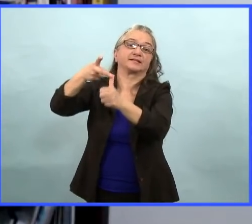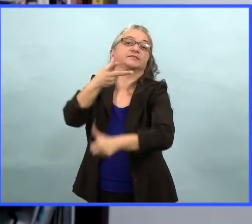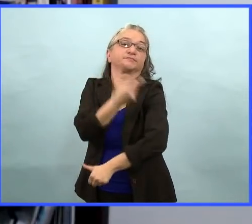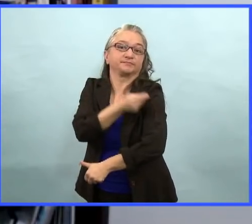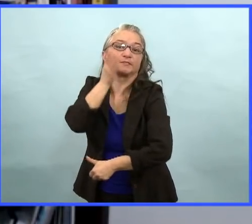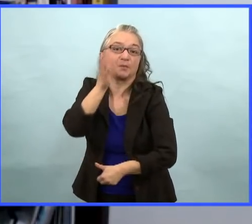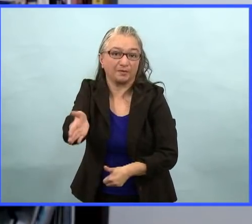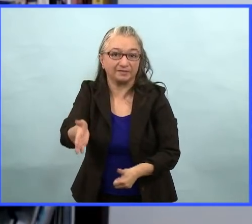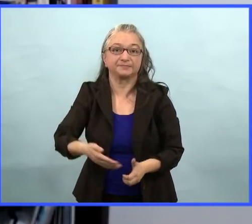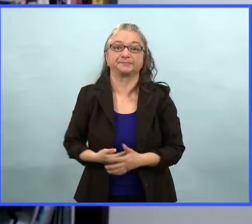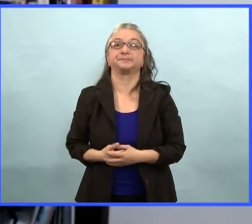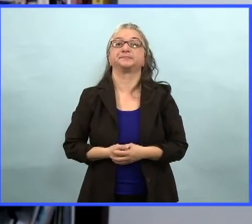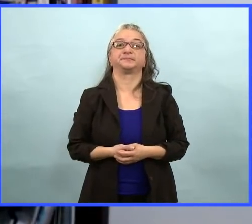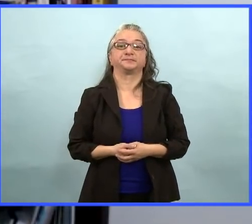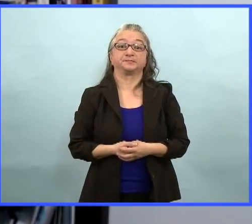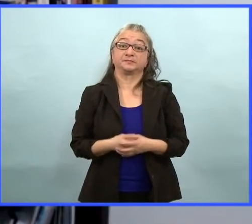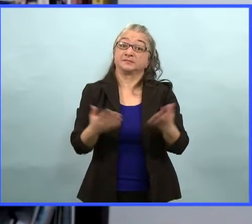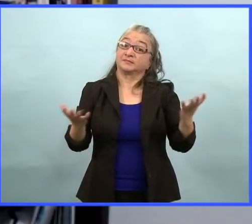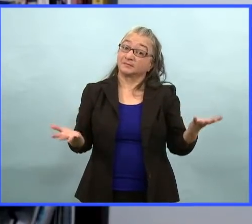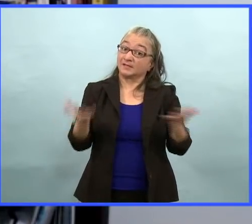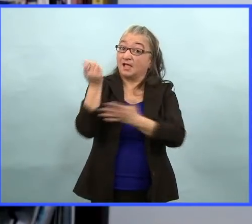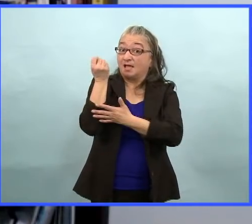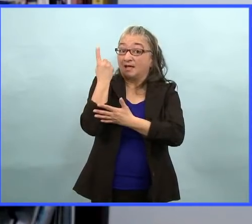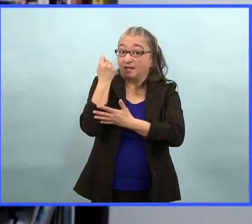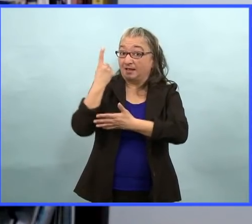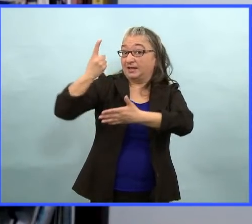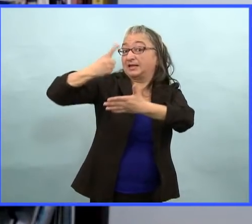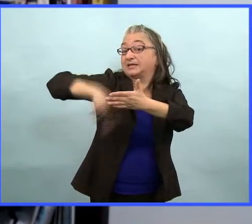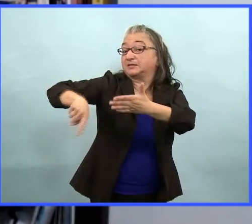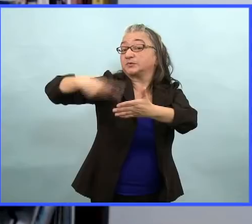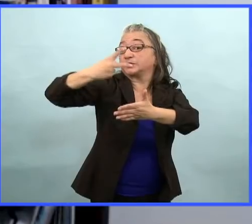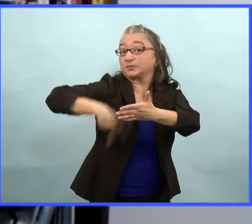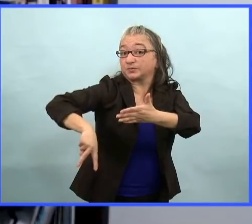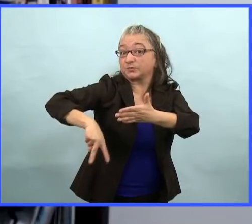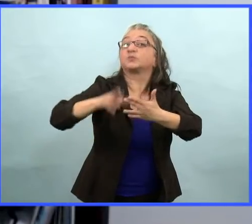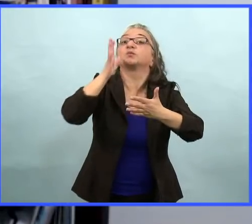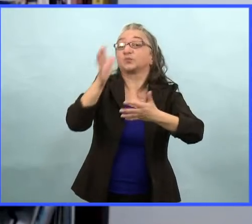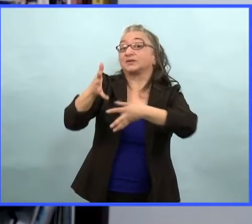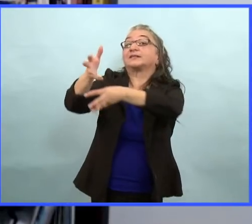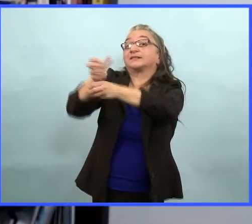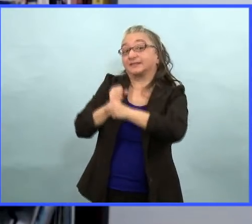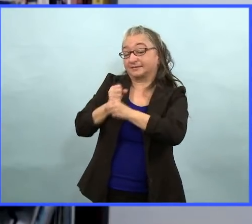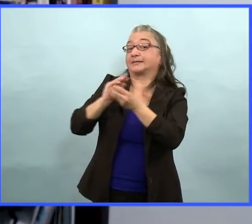week or two we'll have a better idea of how many kids are coming in for that second dose